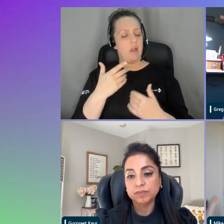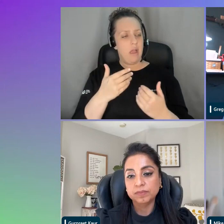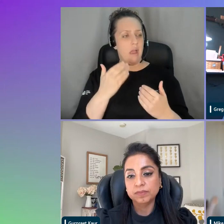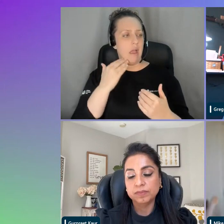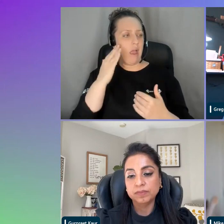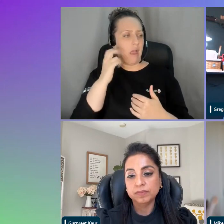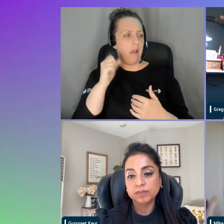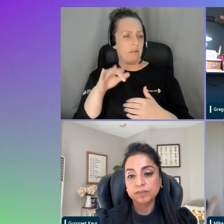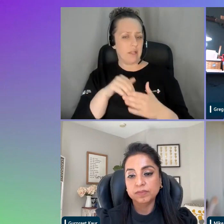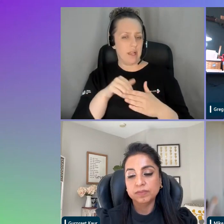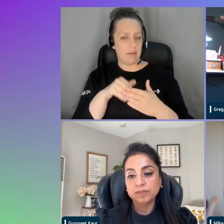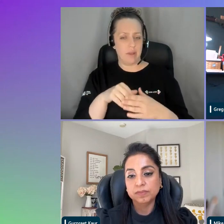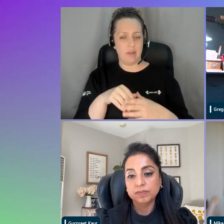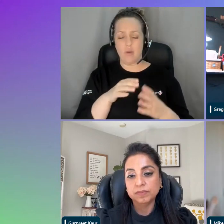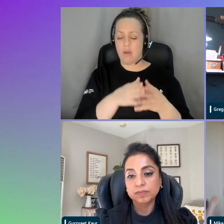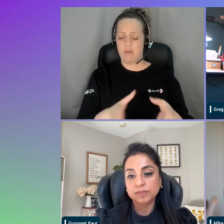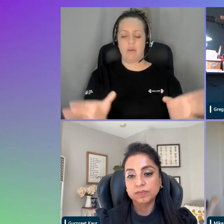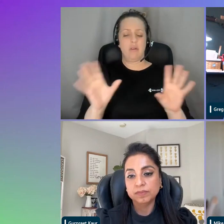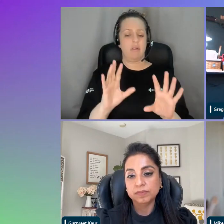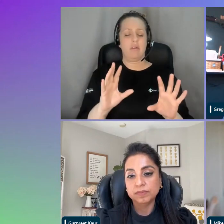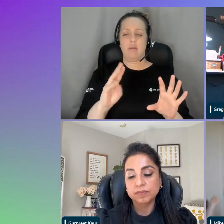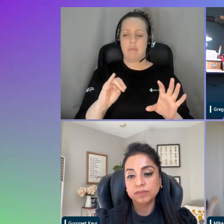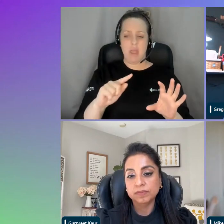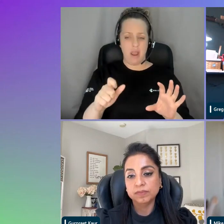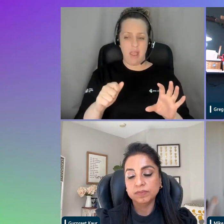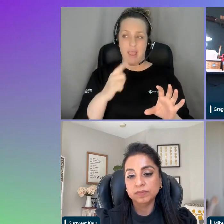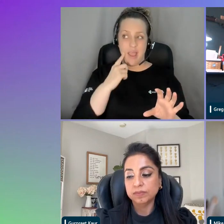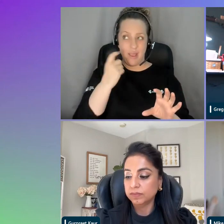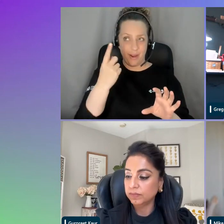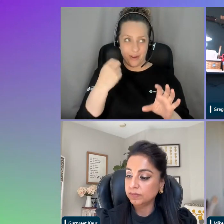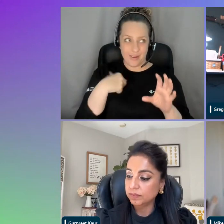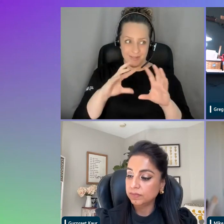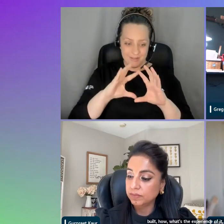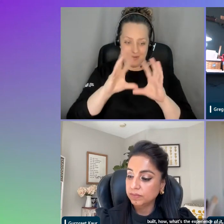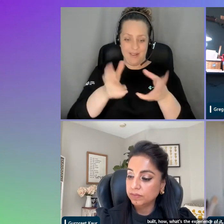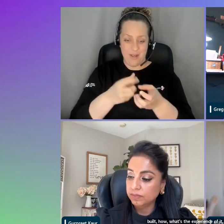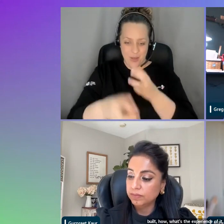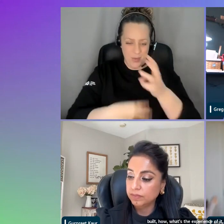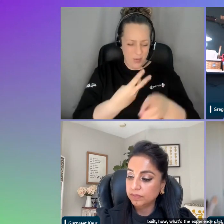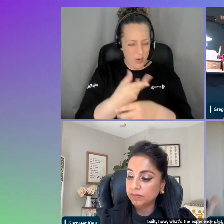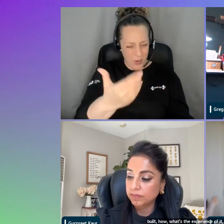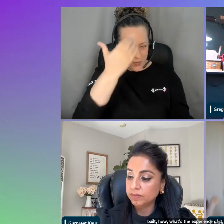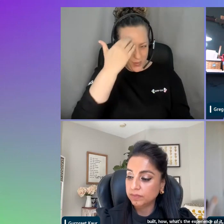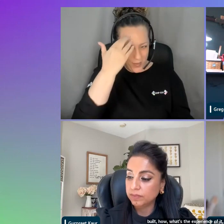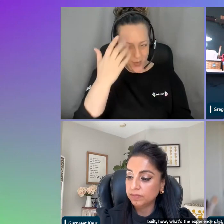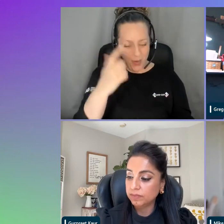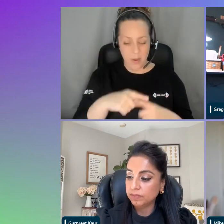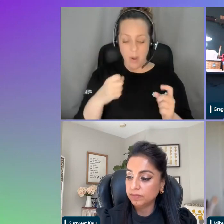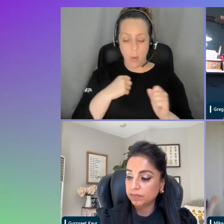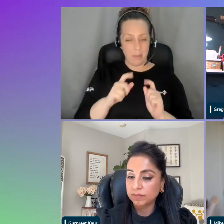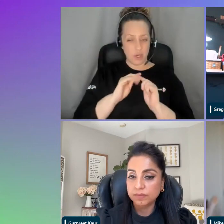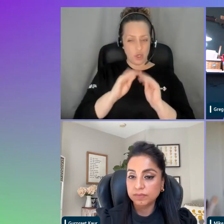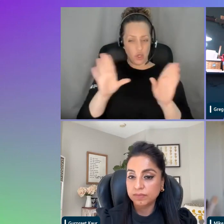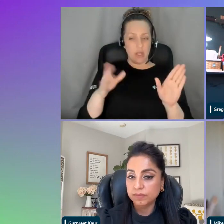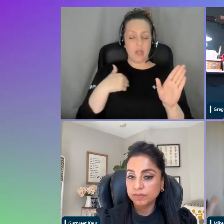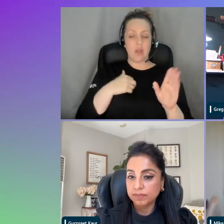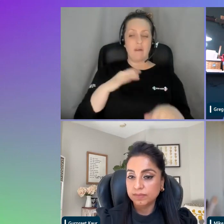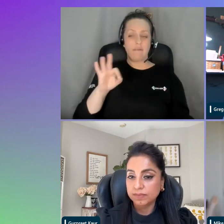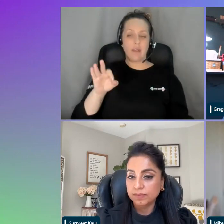we have a central team across meta. We're also a global company, a very large scale, as you can imagine. Uh, we make, by the way, just to make sure everybody's clear, we make